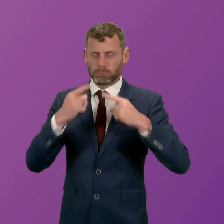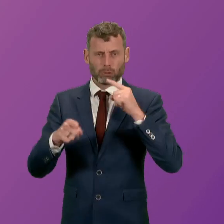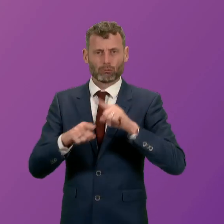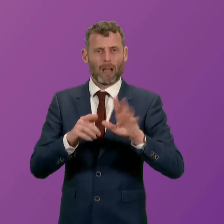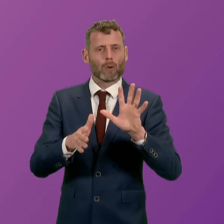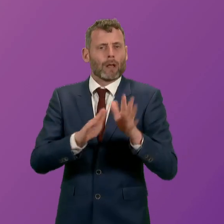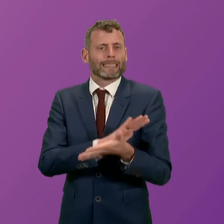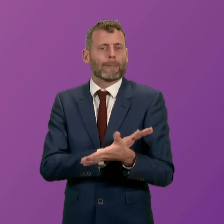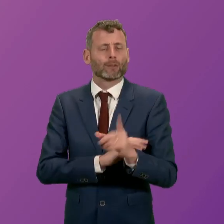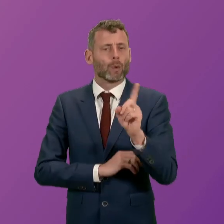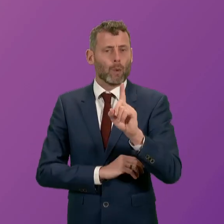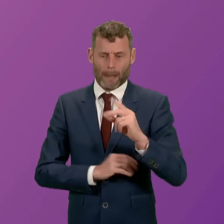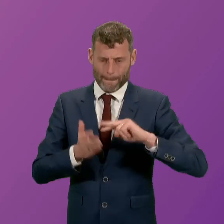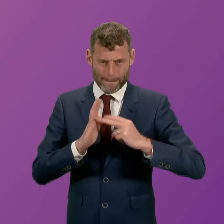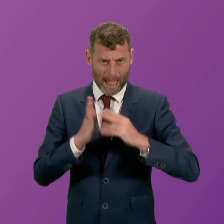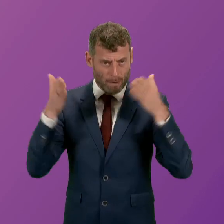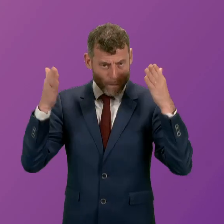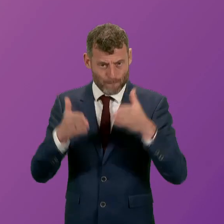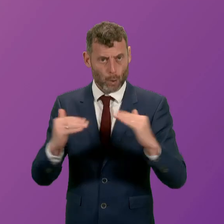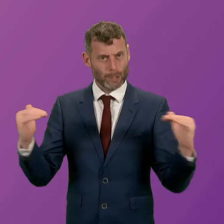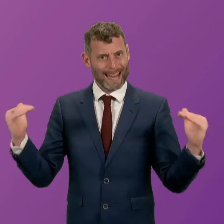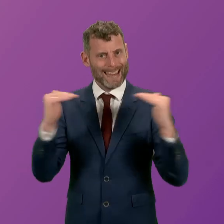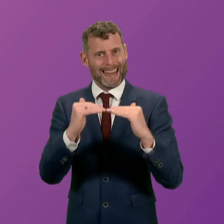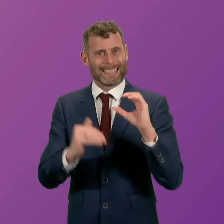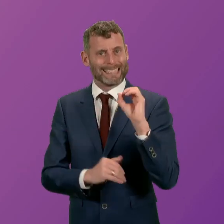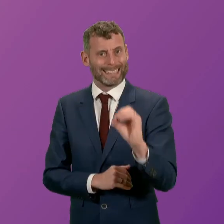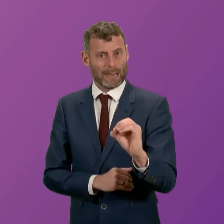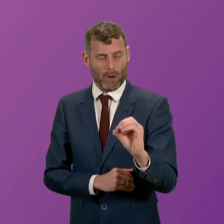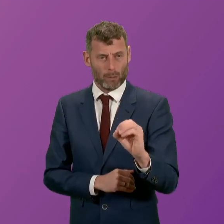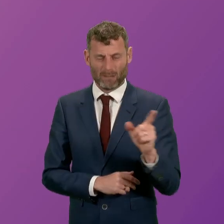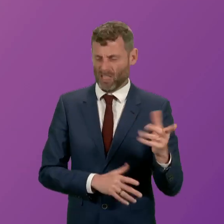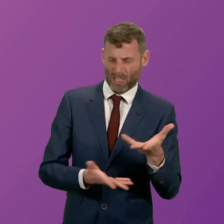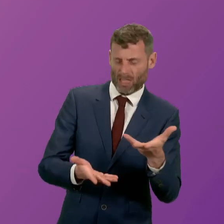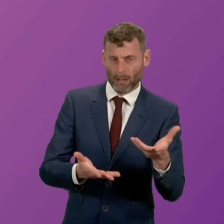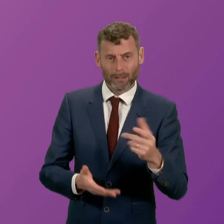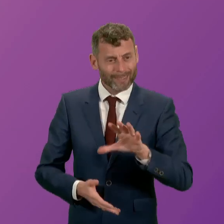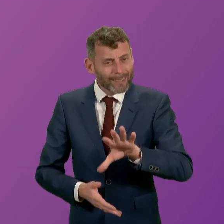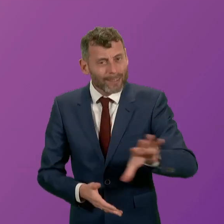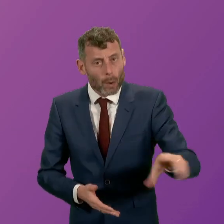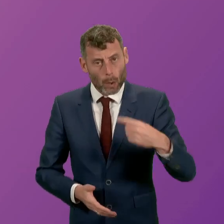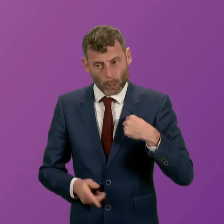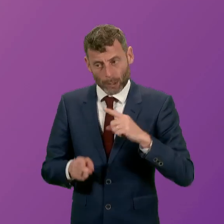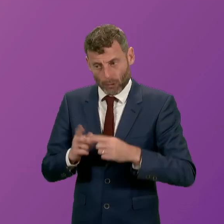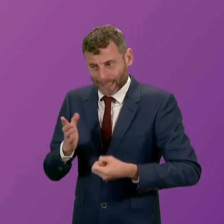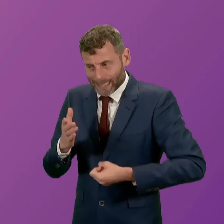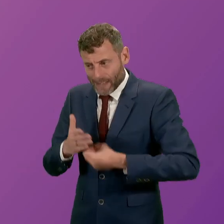puts at great risk all the vital work to grow our green economy and create jobs for the future?